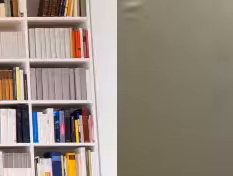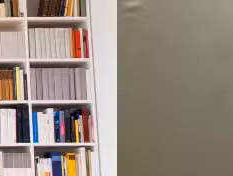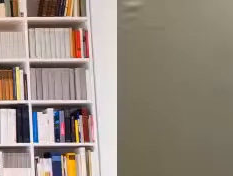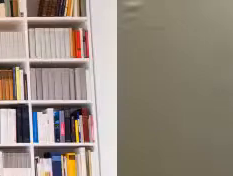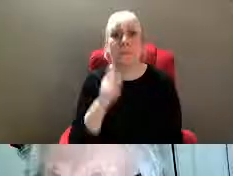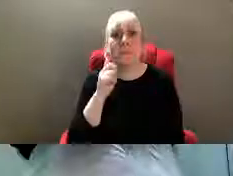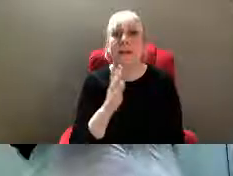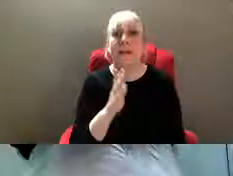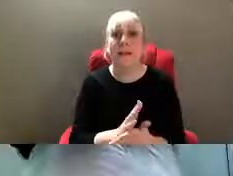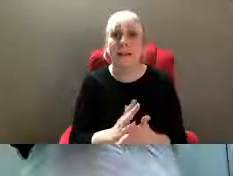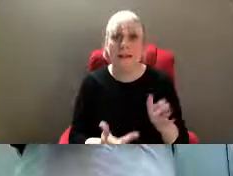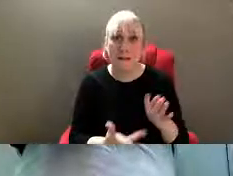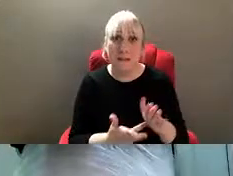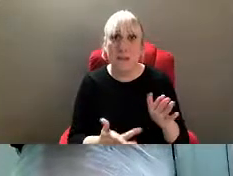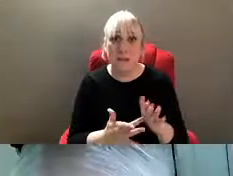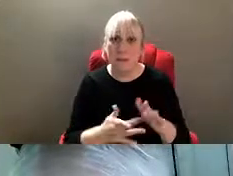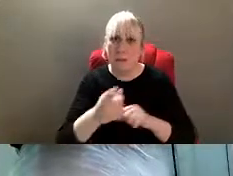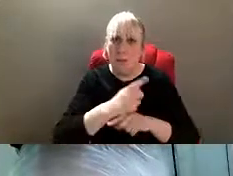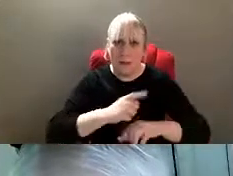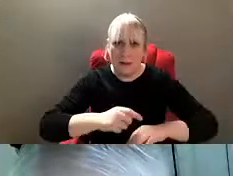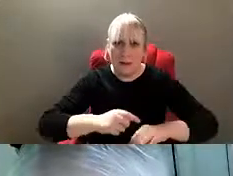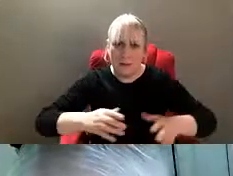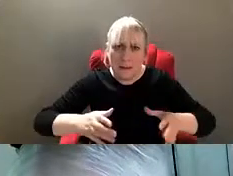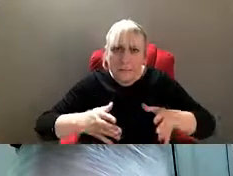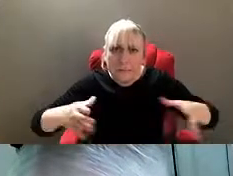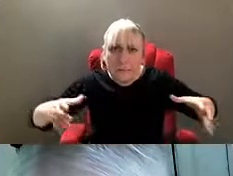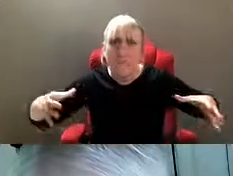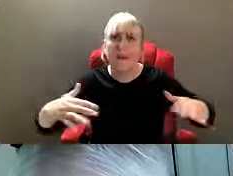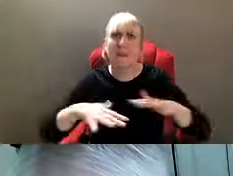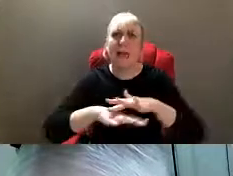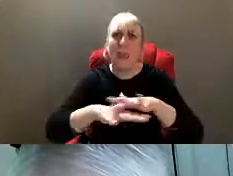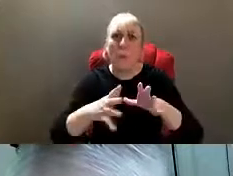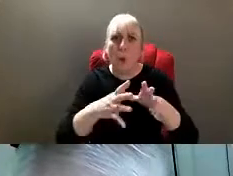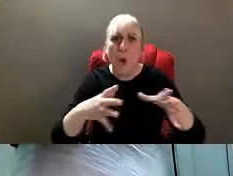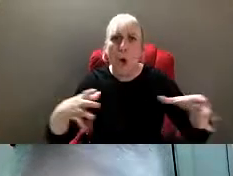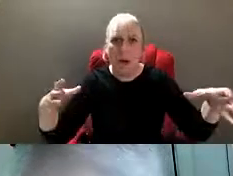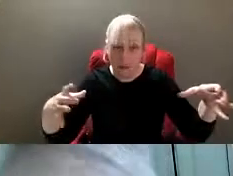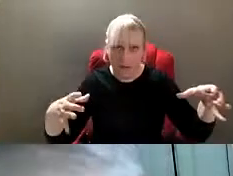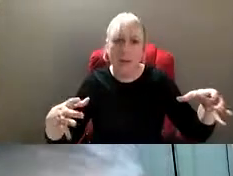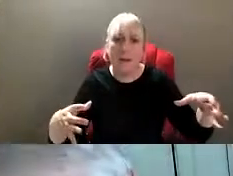to you know build the network together and and stay connection with the disabled community